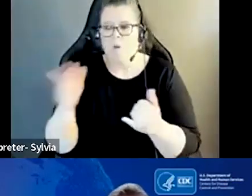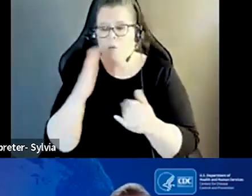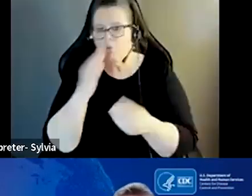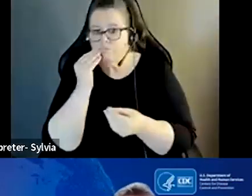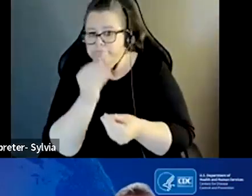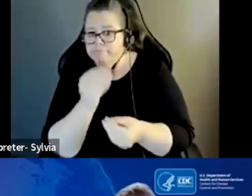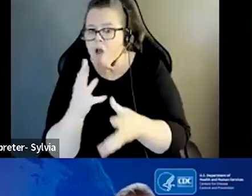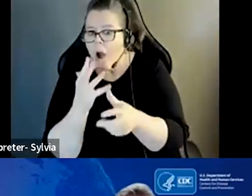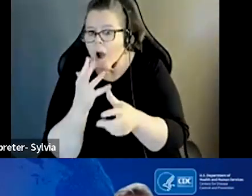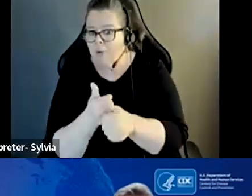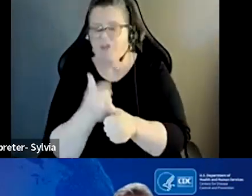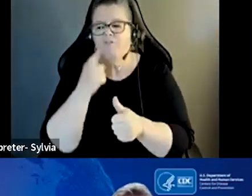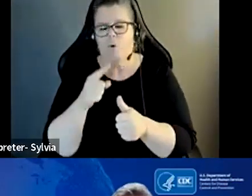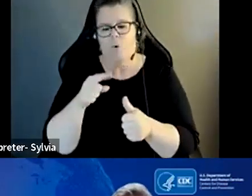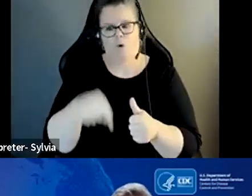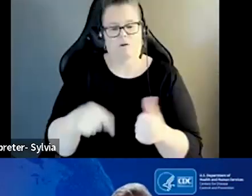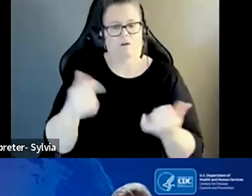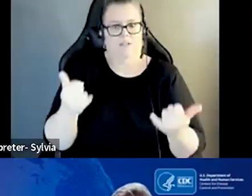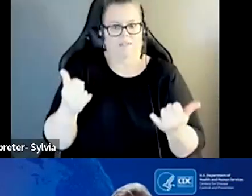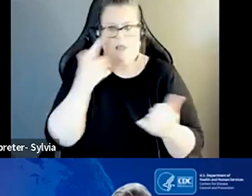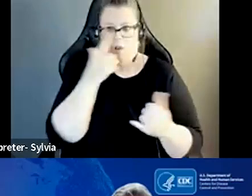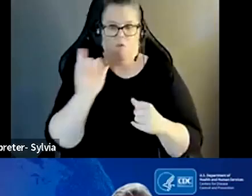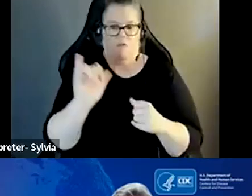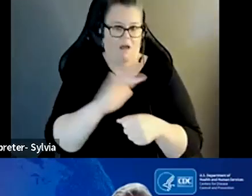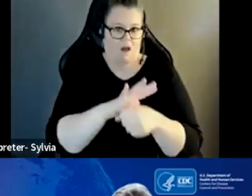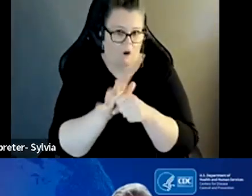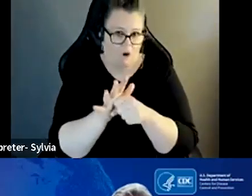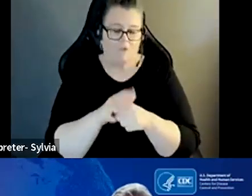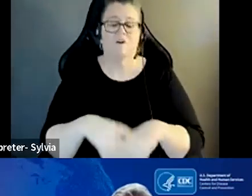In addition to looking at the pandemic response specifically,